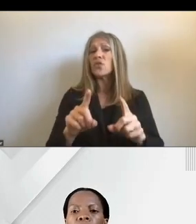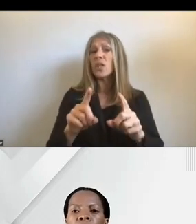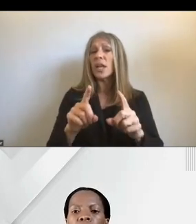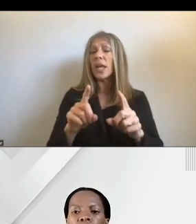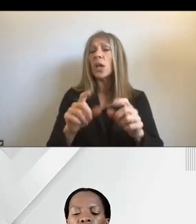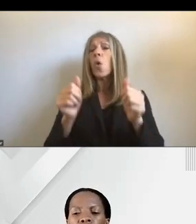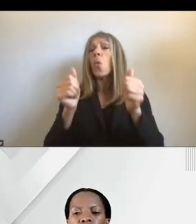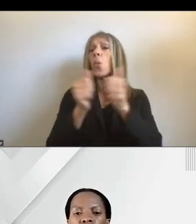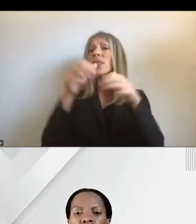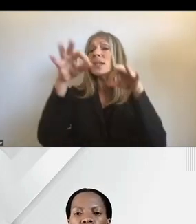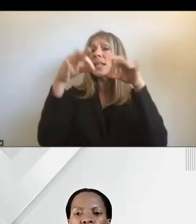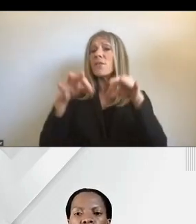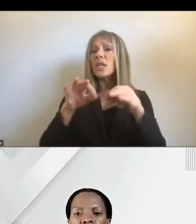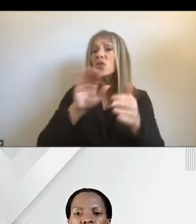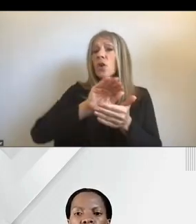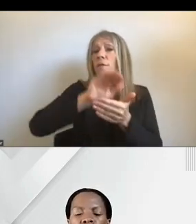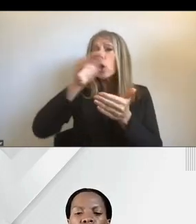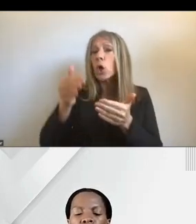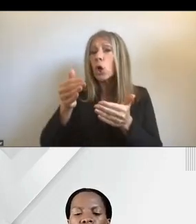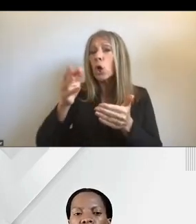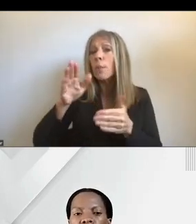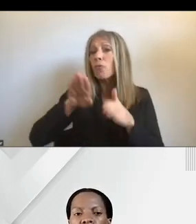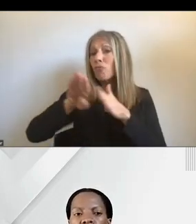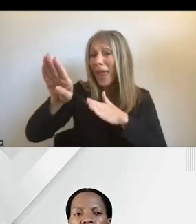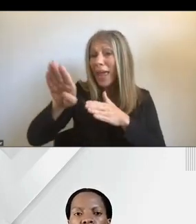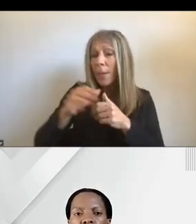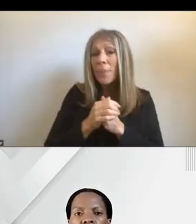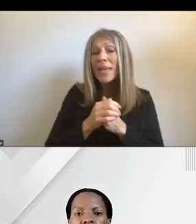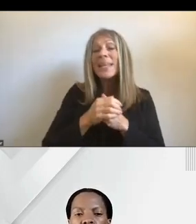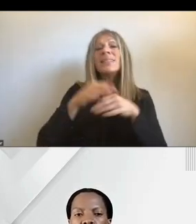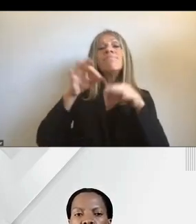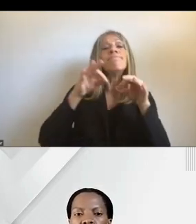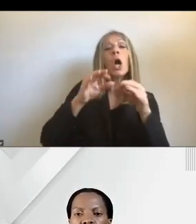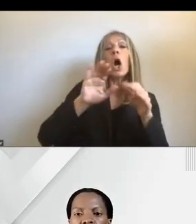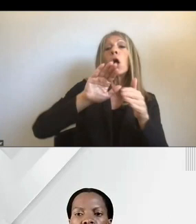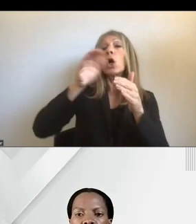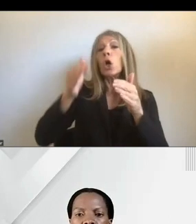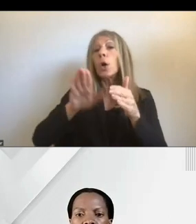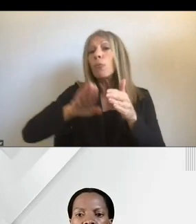with the definition of curb ramp, is the distinction between a curb ramp and a ramp.